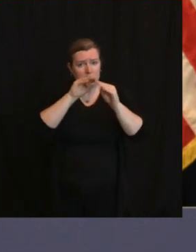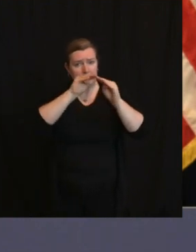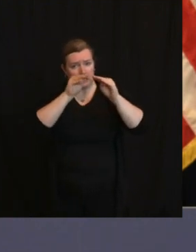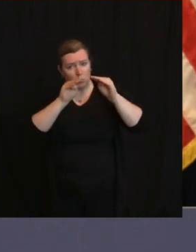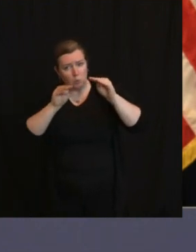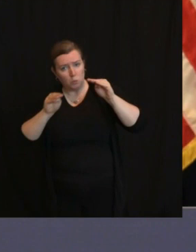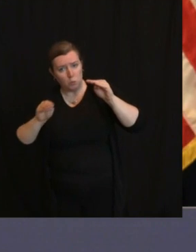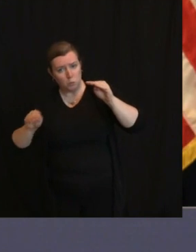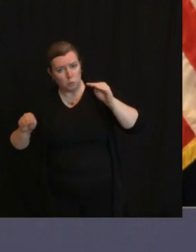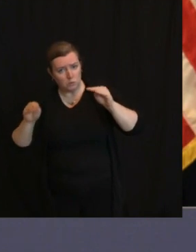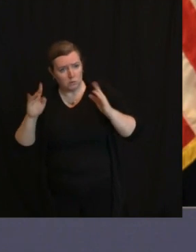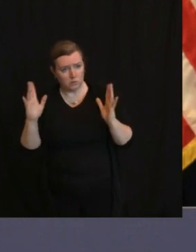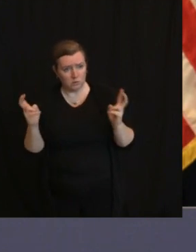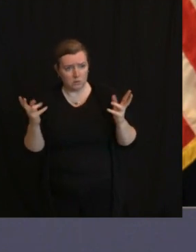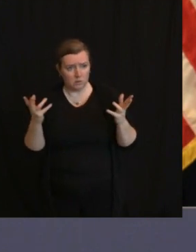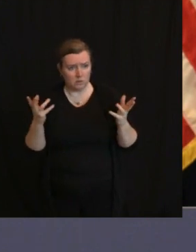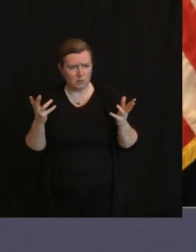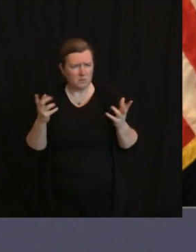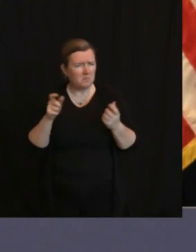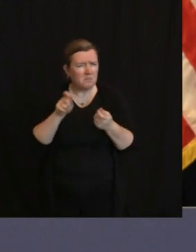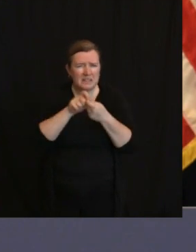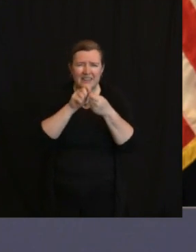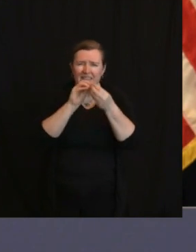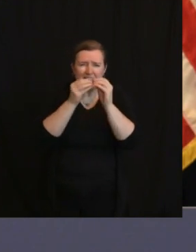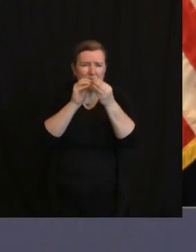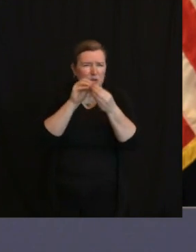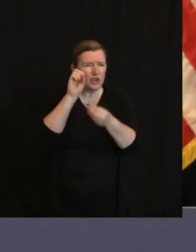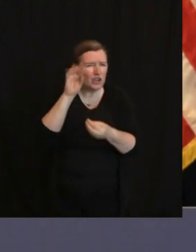THE FIRST CASE ON -- I THINK IT